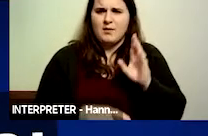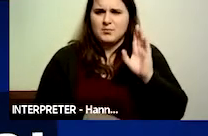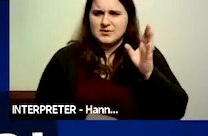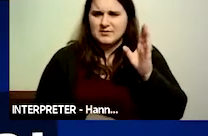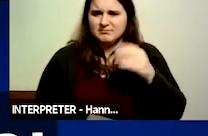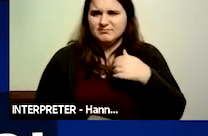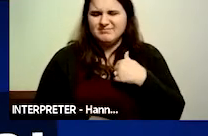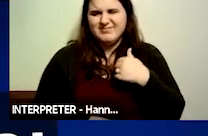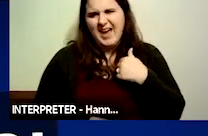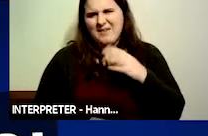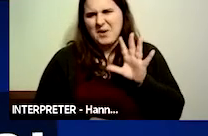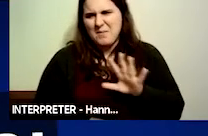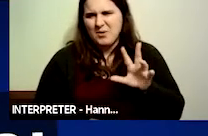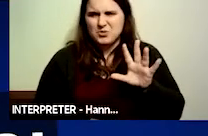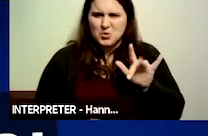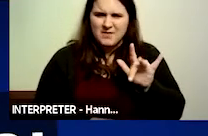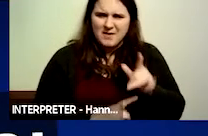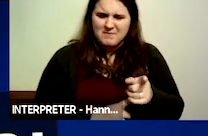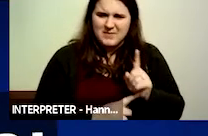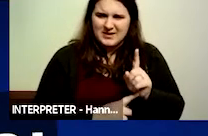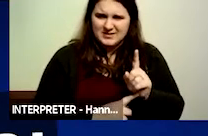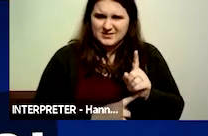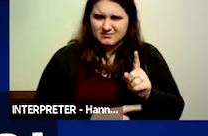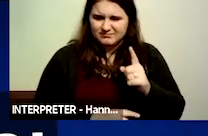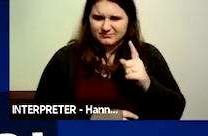worth of material. So, we should have plenty of time to actually have some conversation